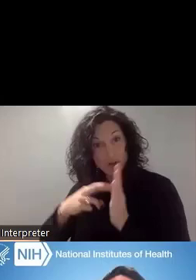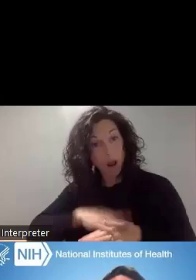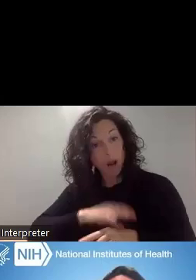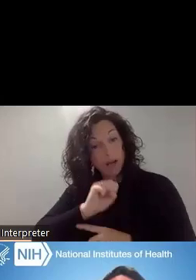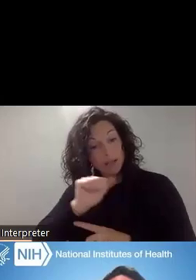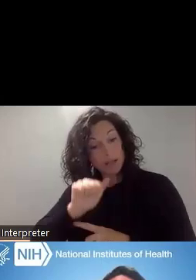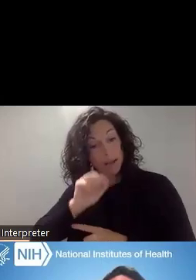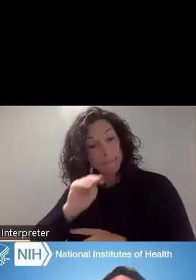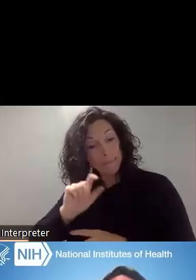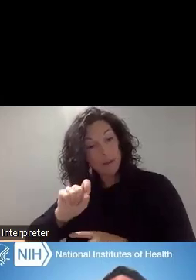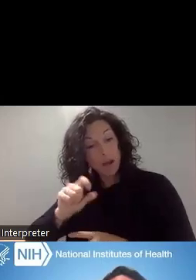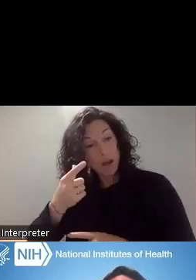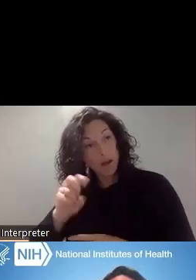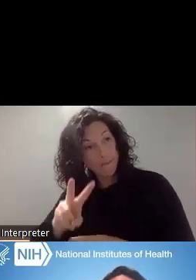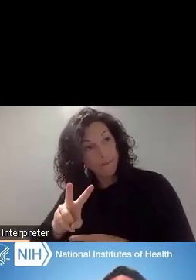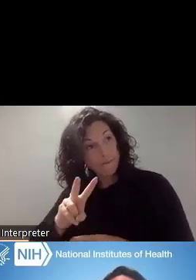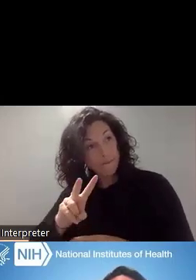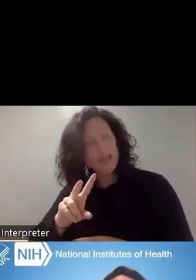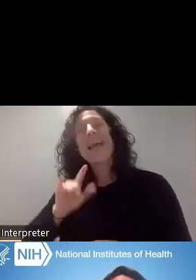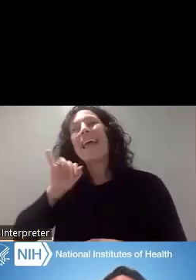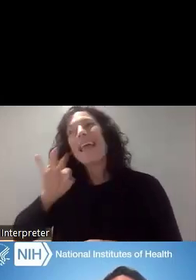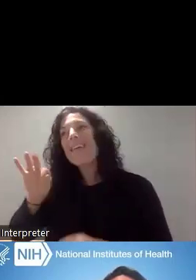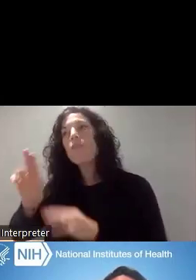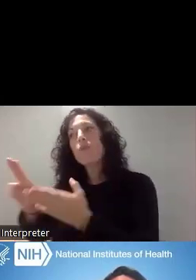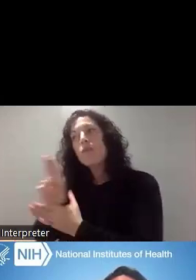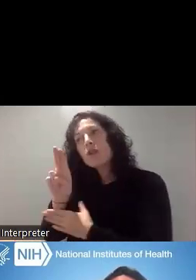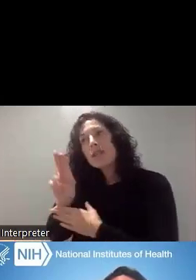also if it participates as a foreign component